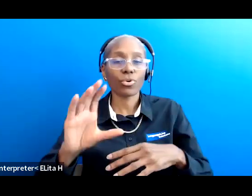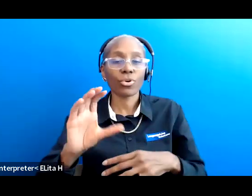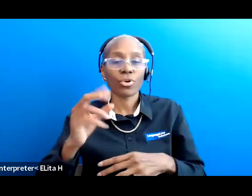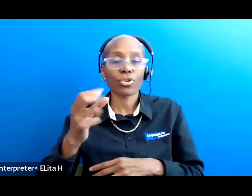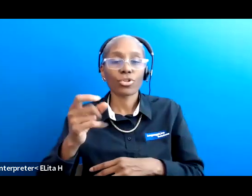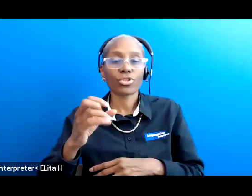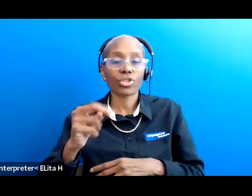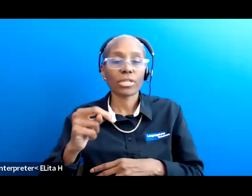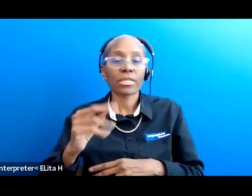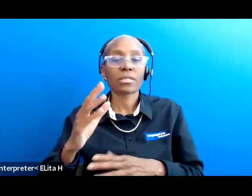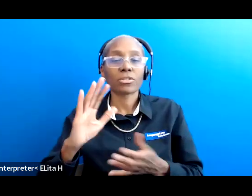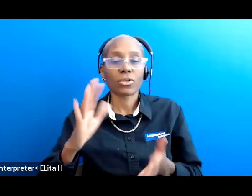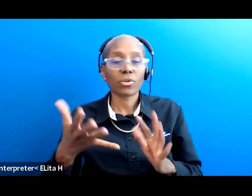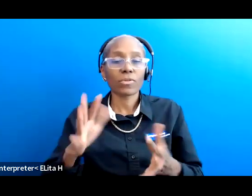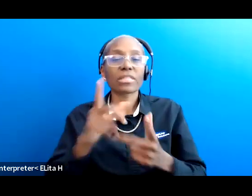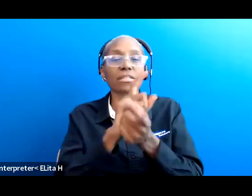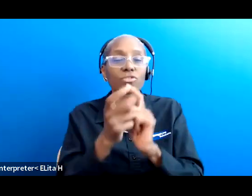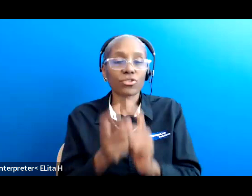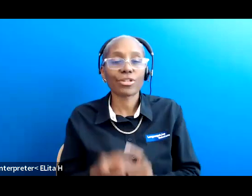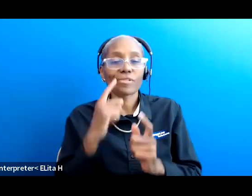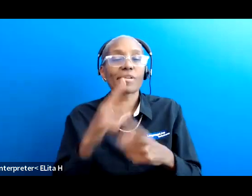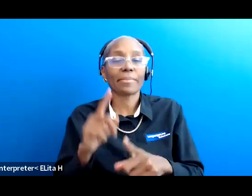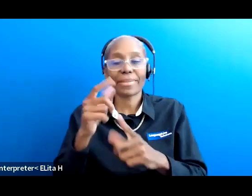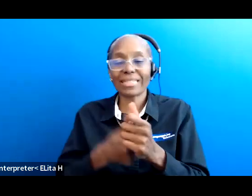So that pressure changes in the different cells as it goes along.